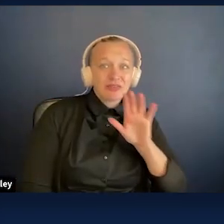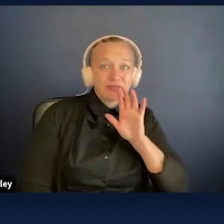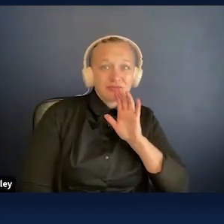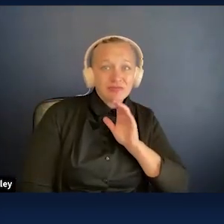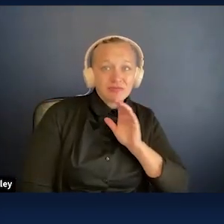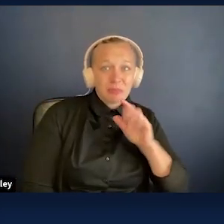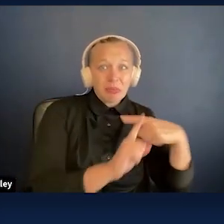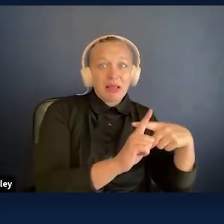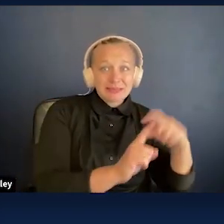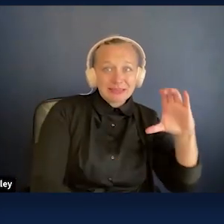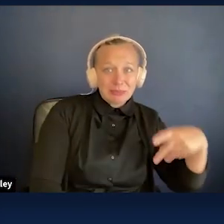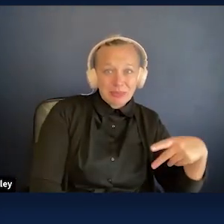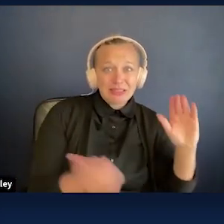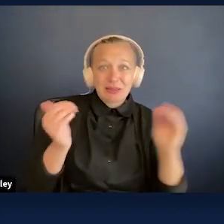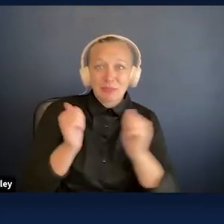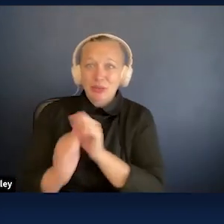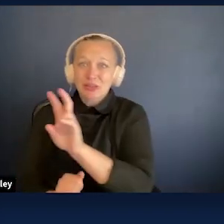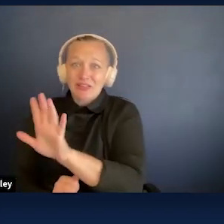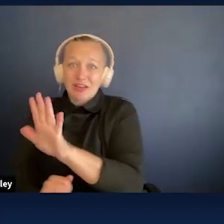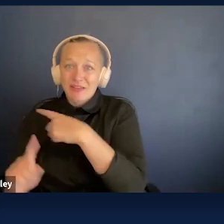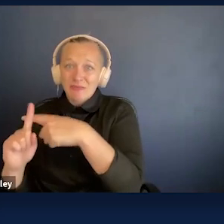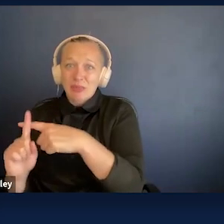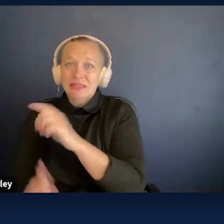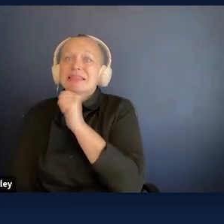really, the take-home here is that even after adjusting for confounders.